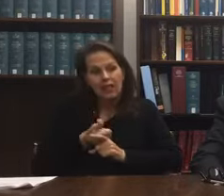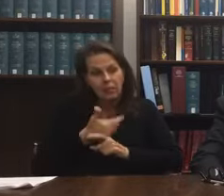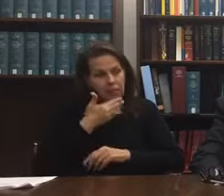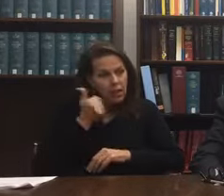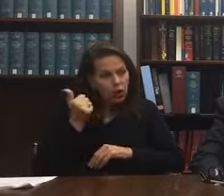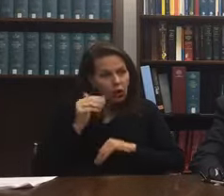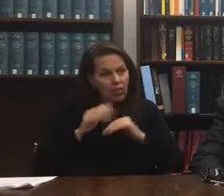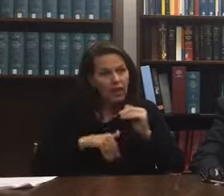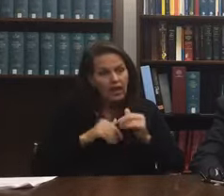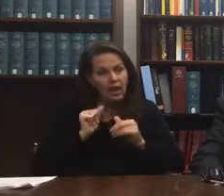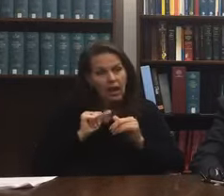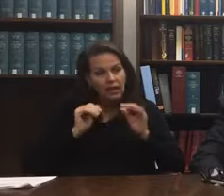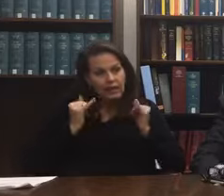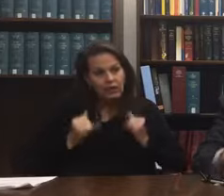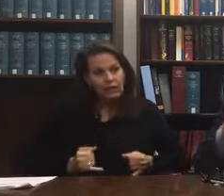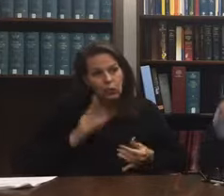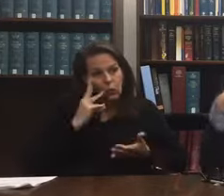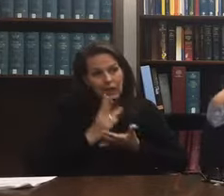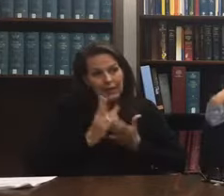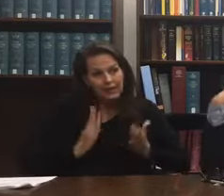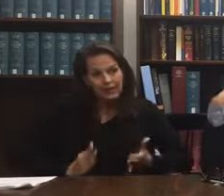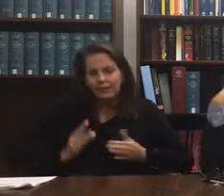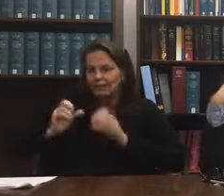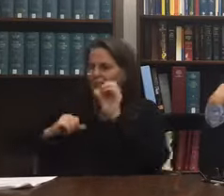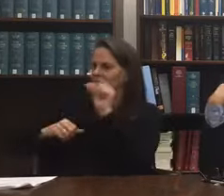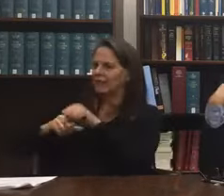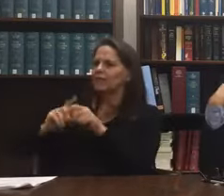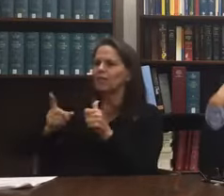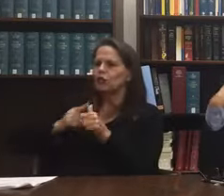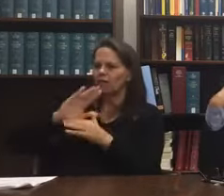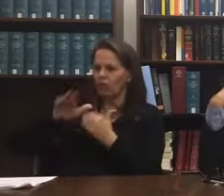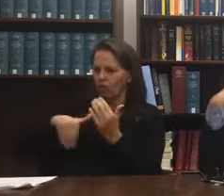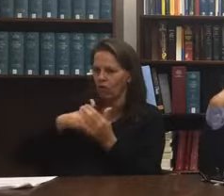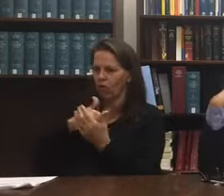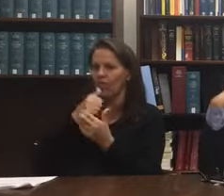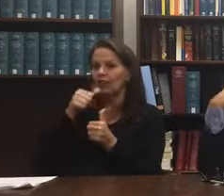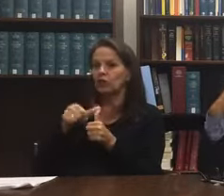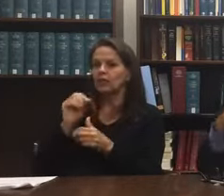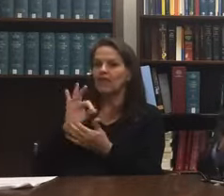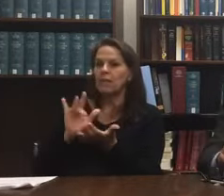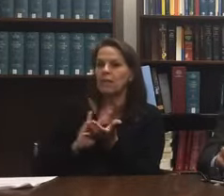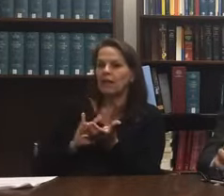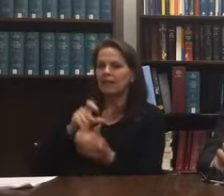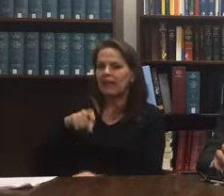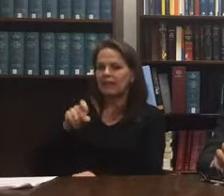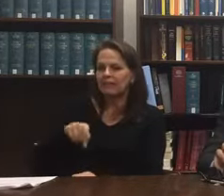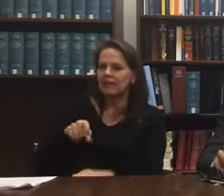witness okay first of all yes so letters of medical necessity typically let's say